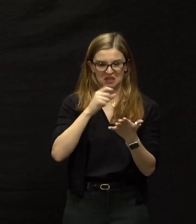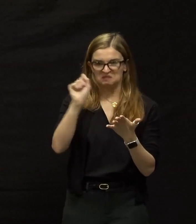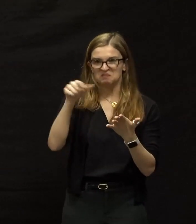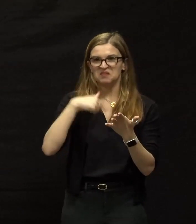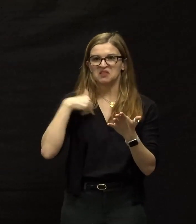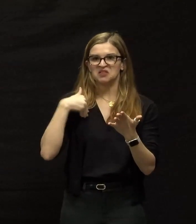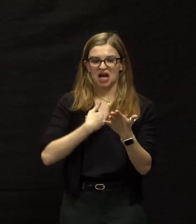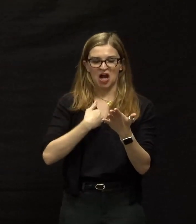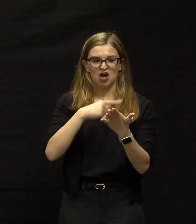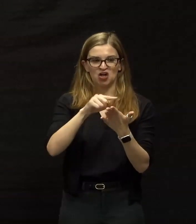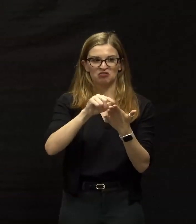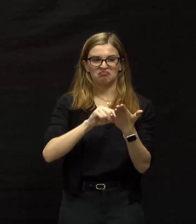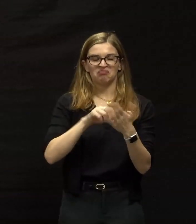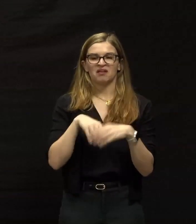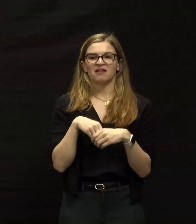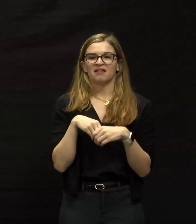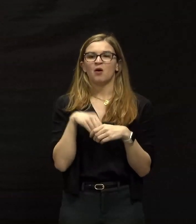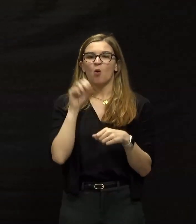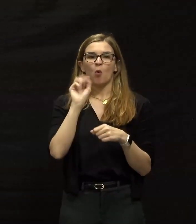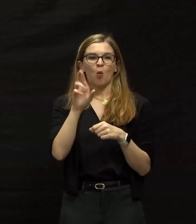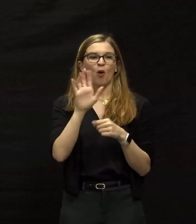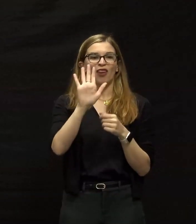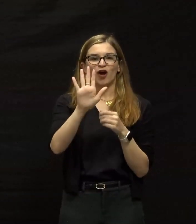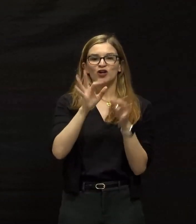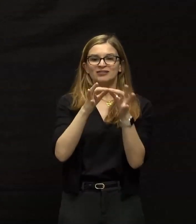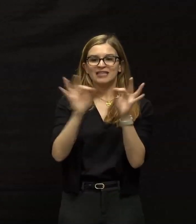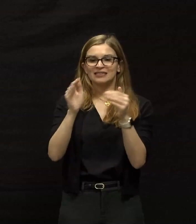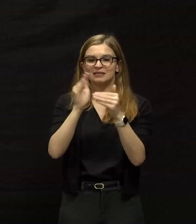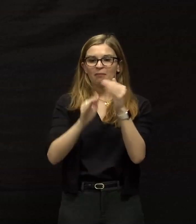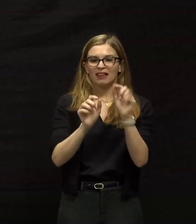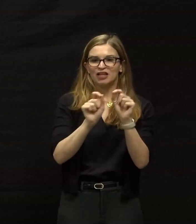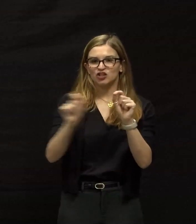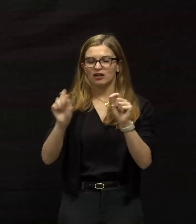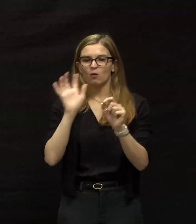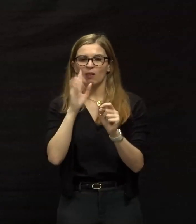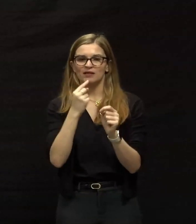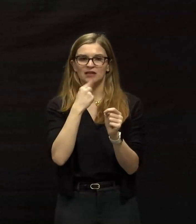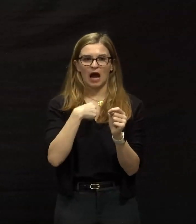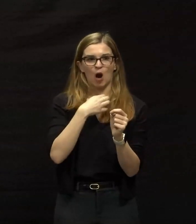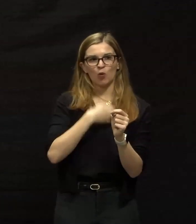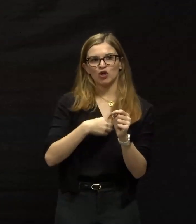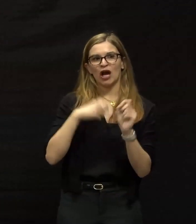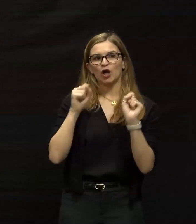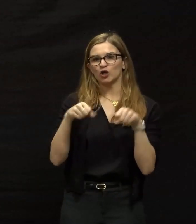Even a six year old can say, "Yeah, I'm just worn out." You know, and it's in simple language.